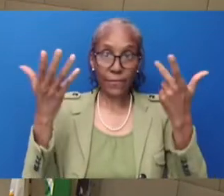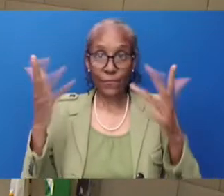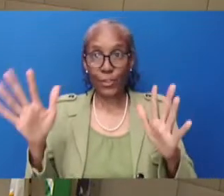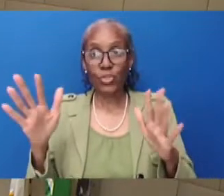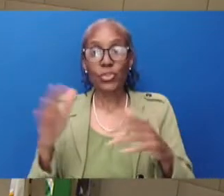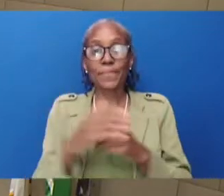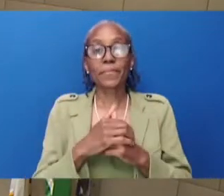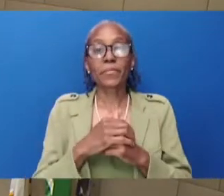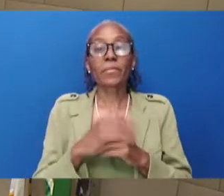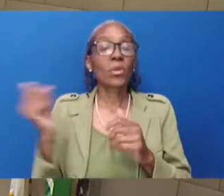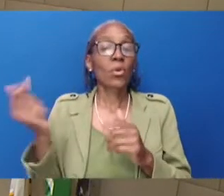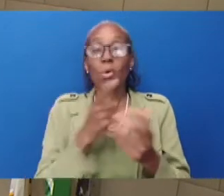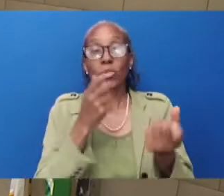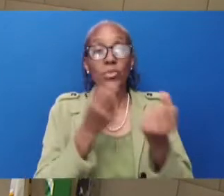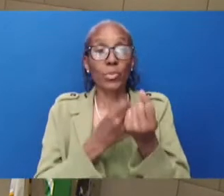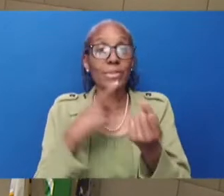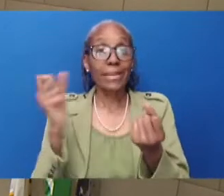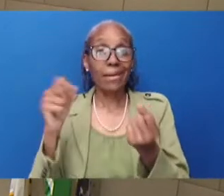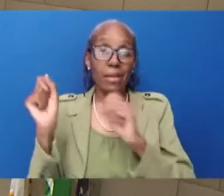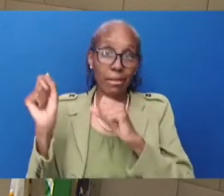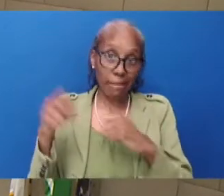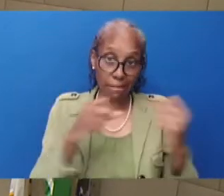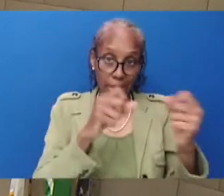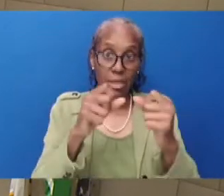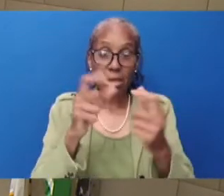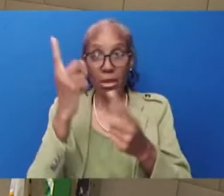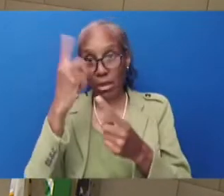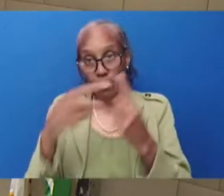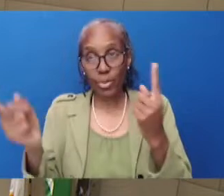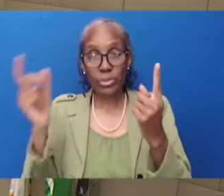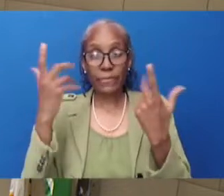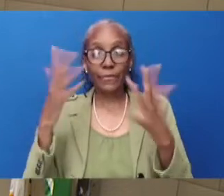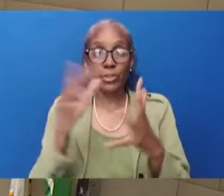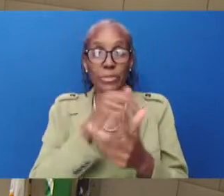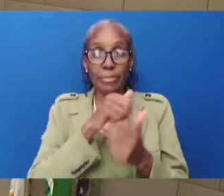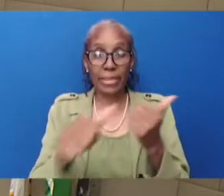SO MOVED. SECOND. MOVED AND SECONDED.